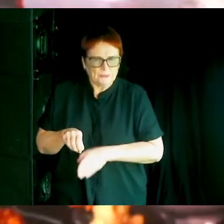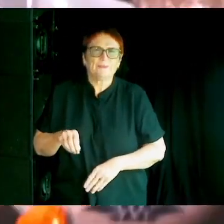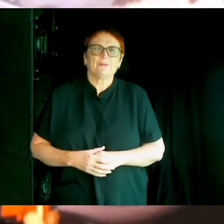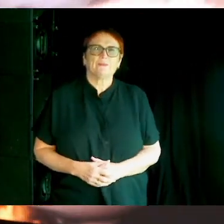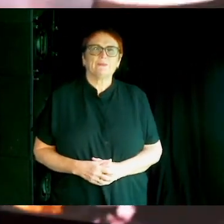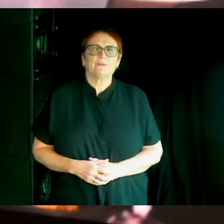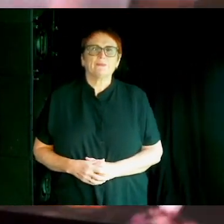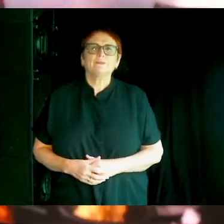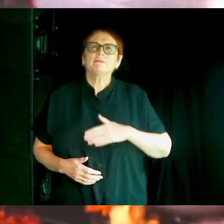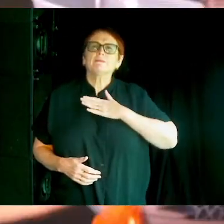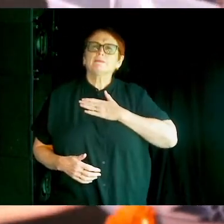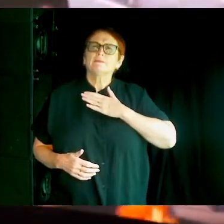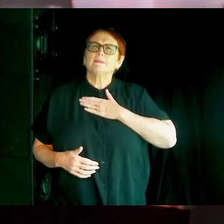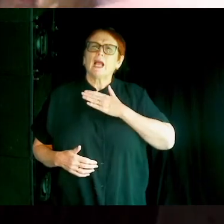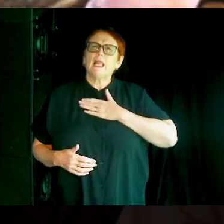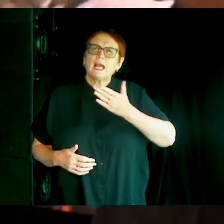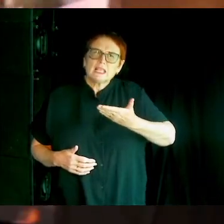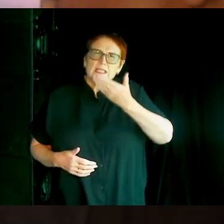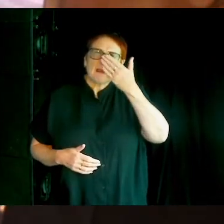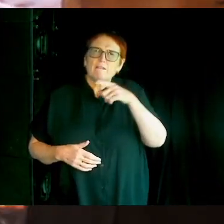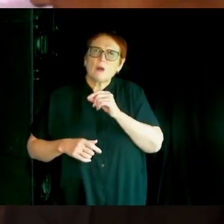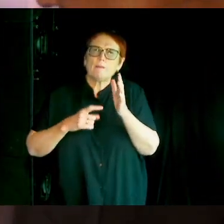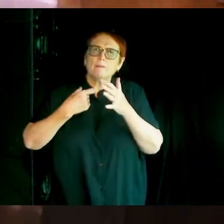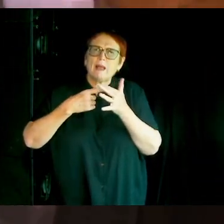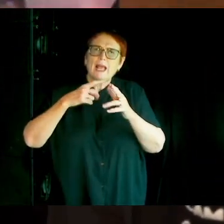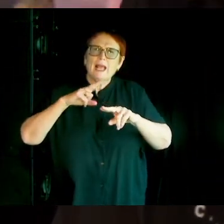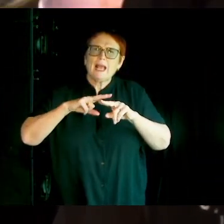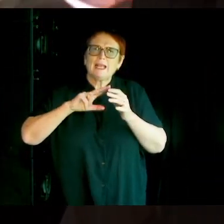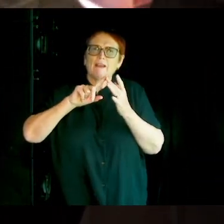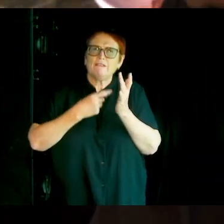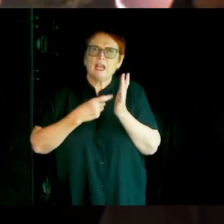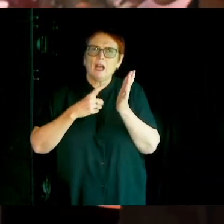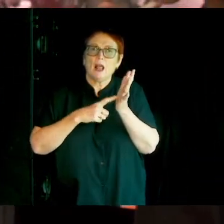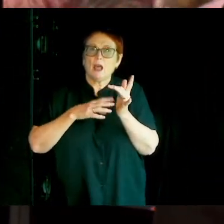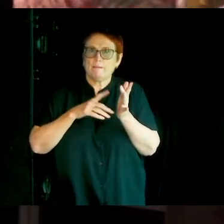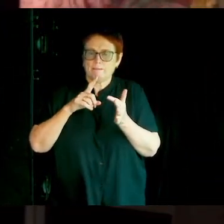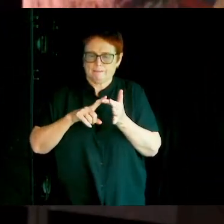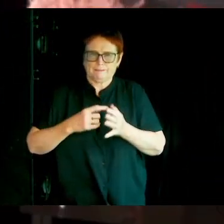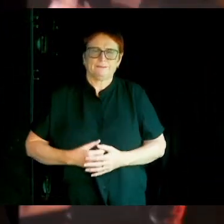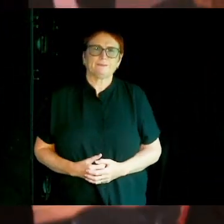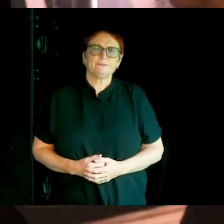because I like because I like the smell of the kaffir lime as well not so good and then either you